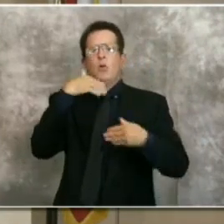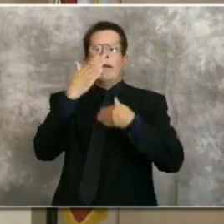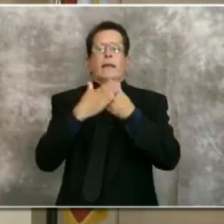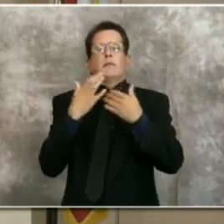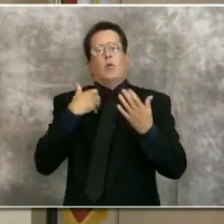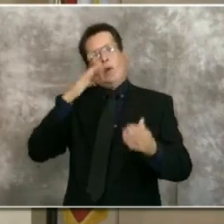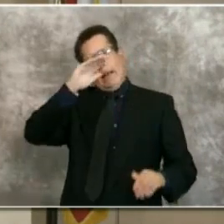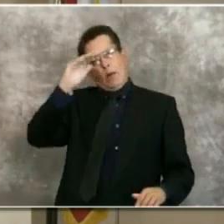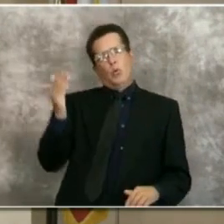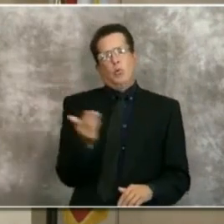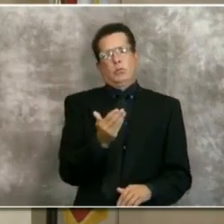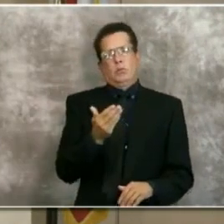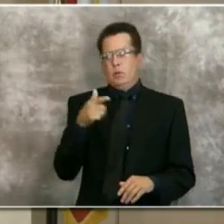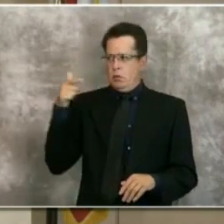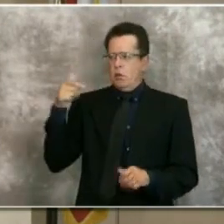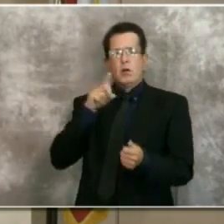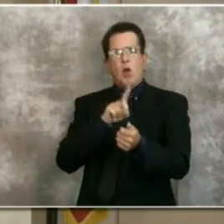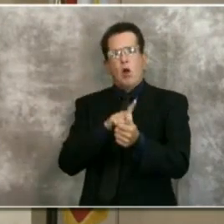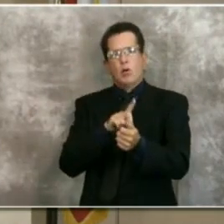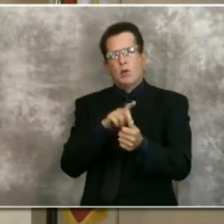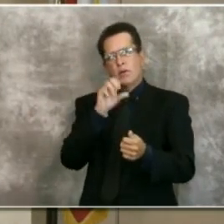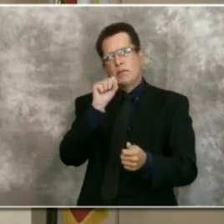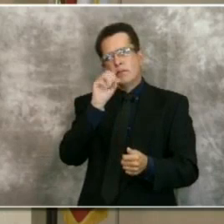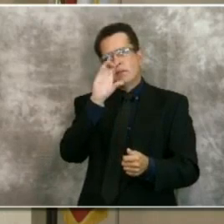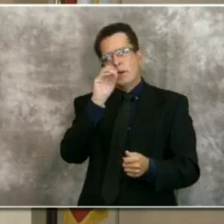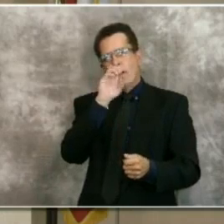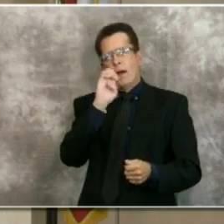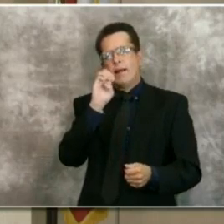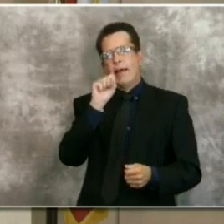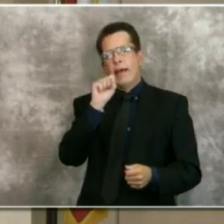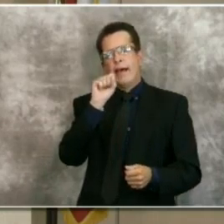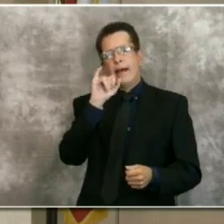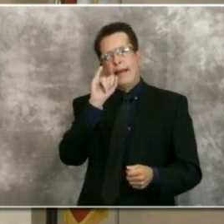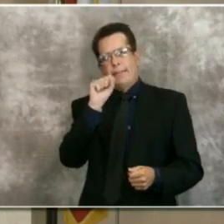DECREASE THE SPREAD. OF COVID-19. SO NOW I WELCOME TO